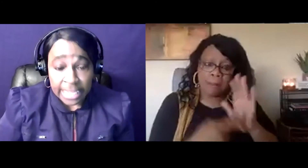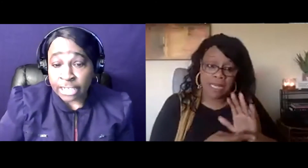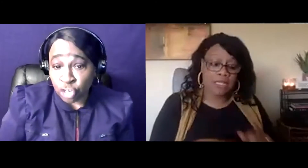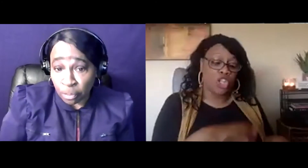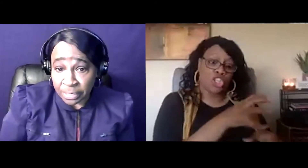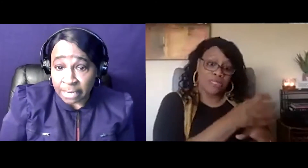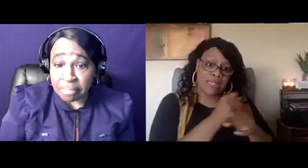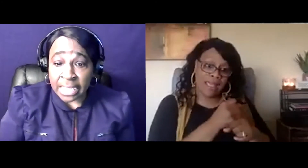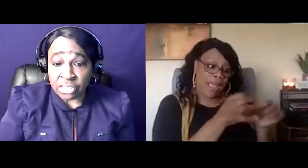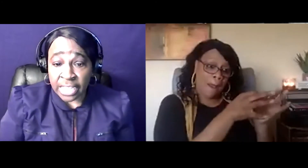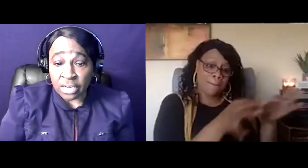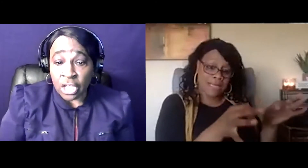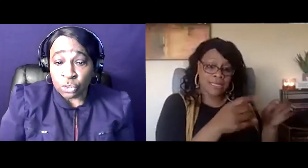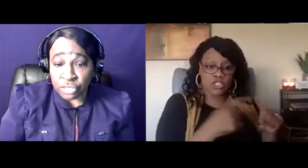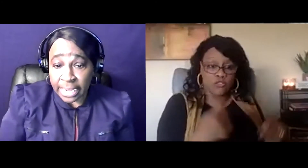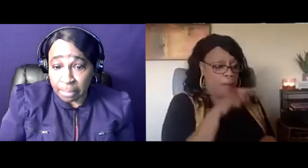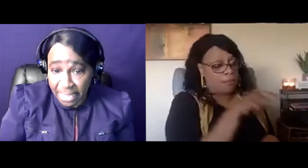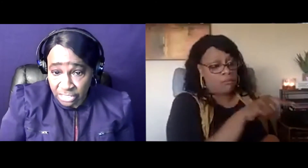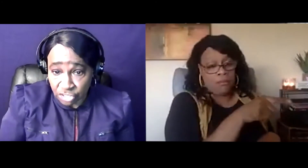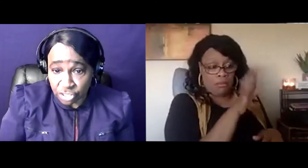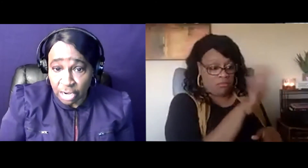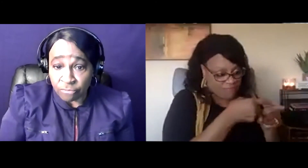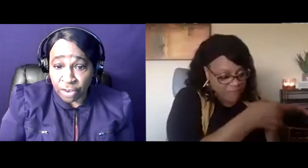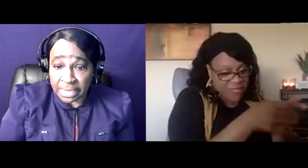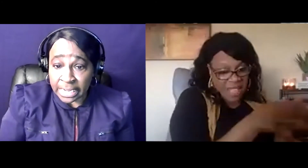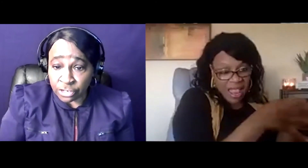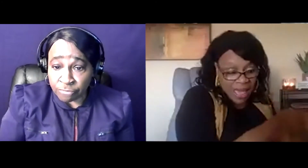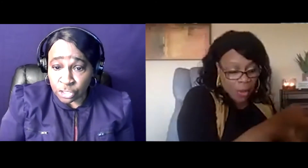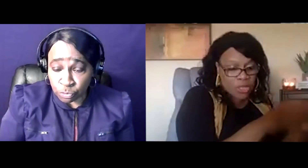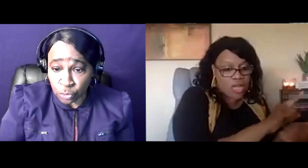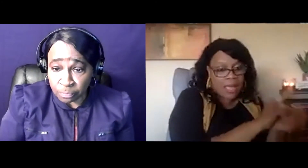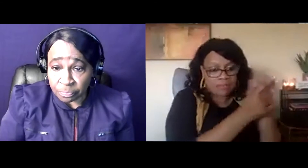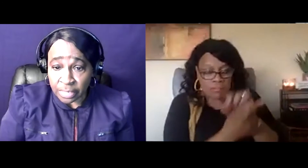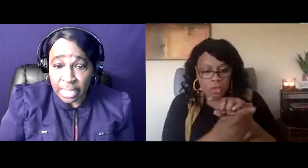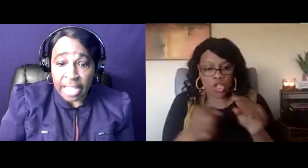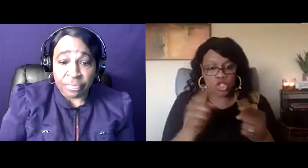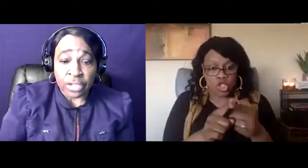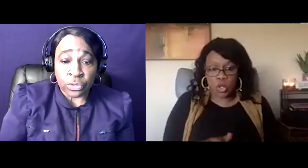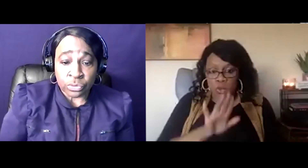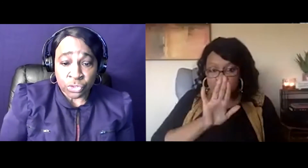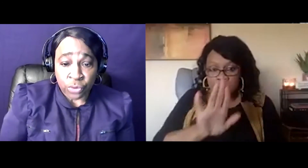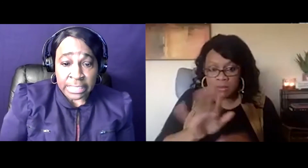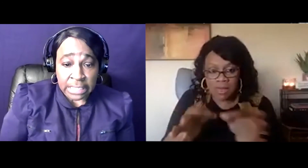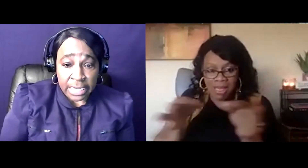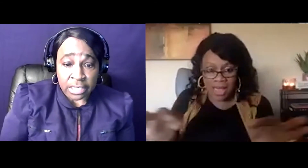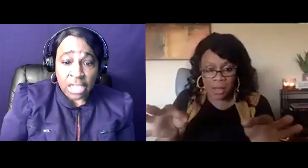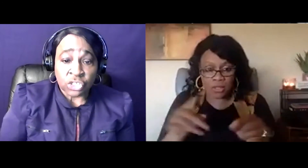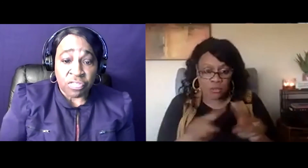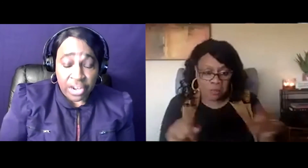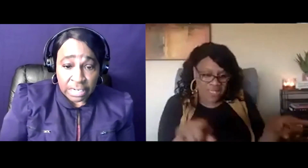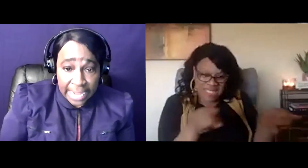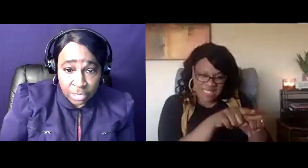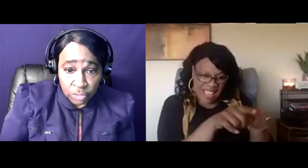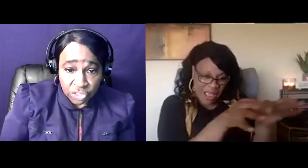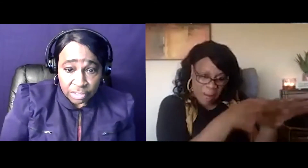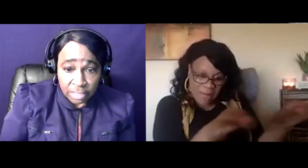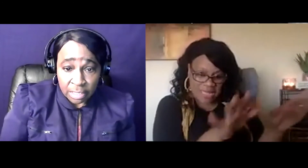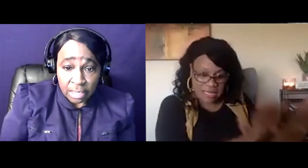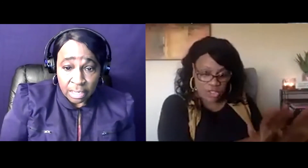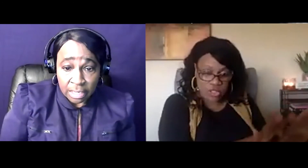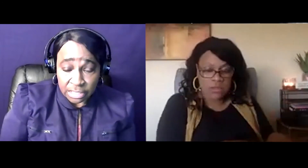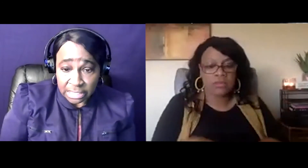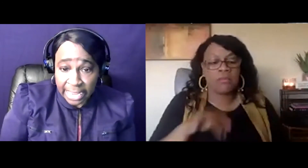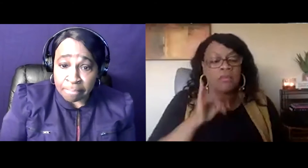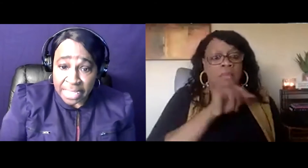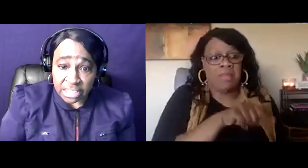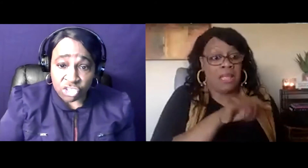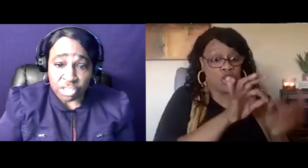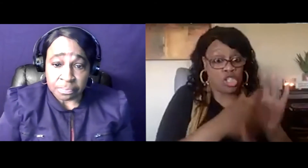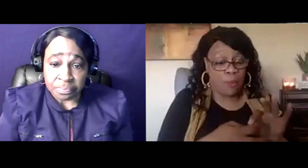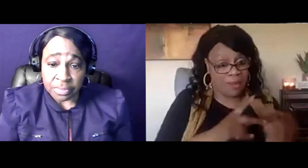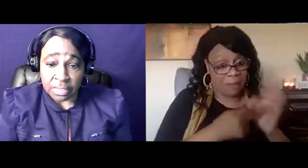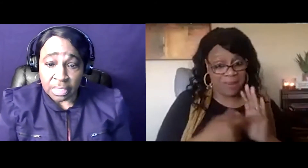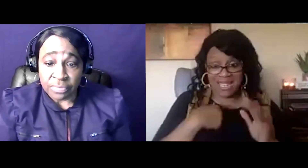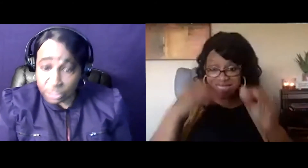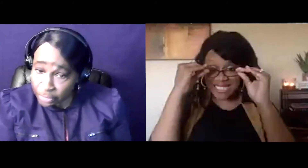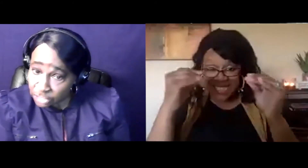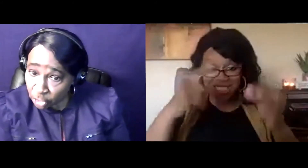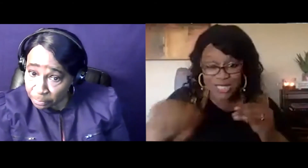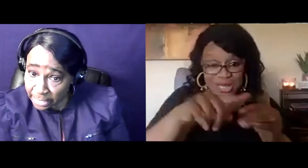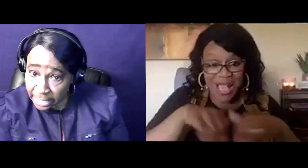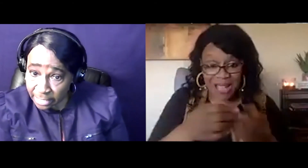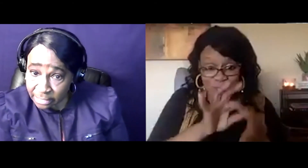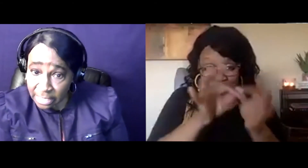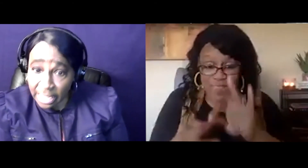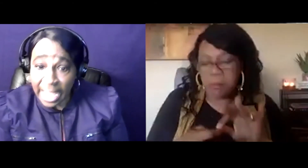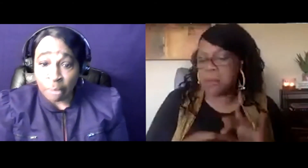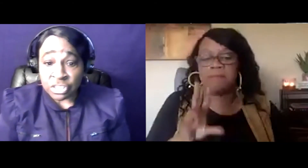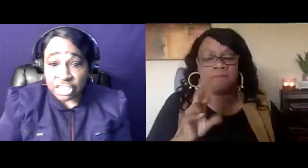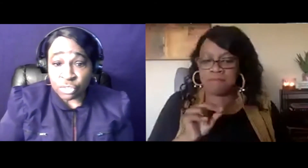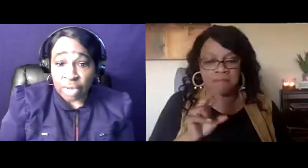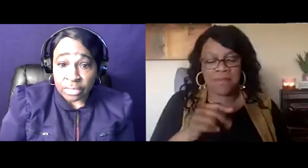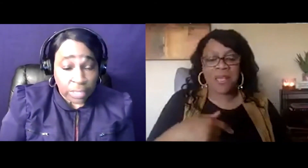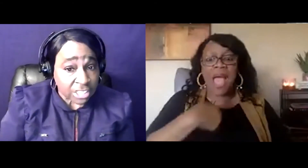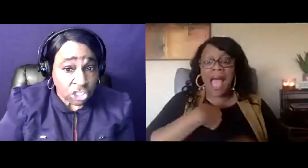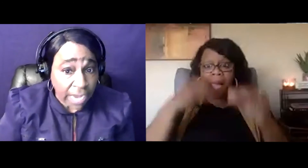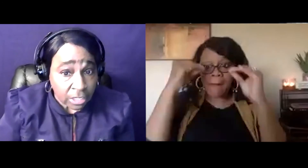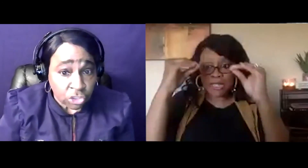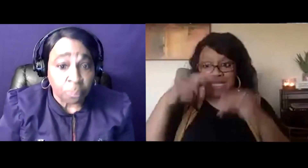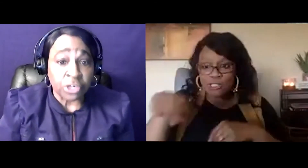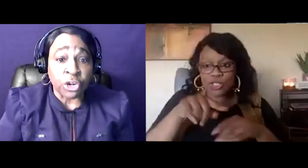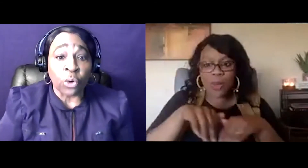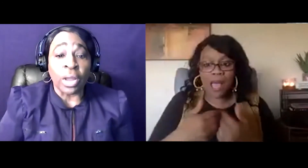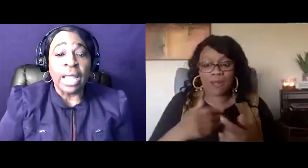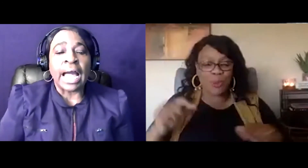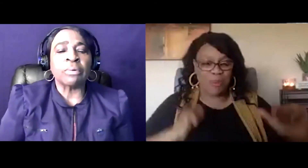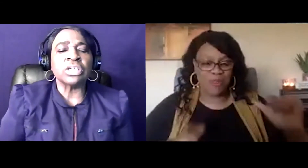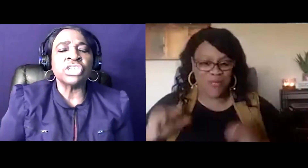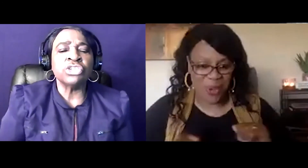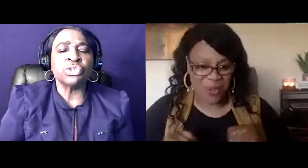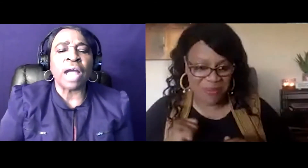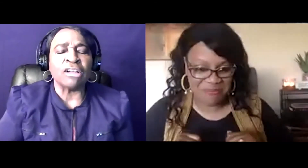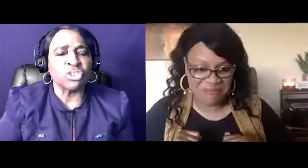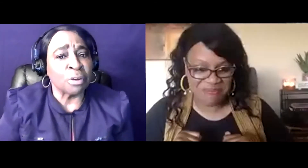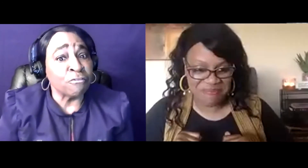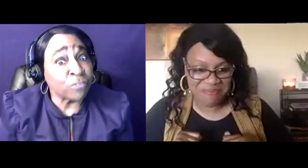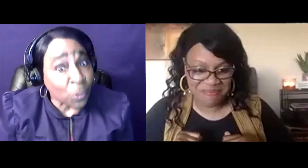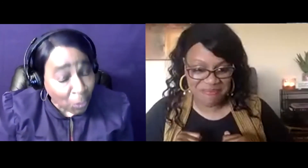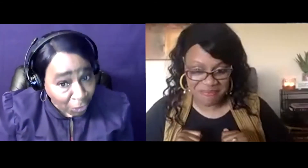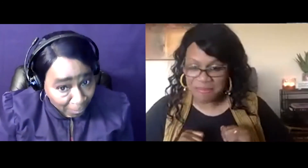Interpreting means that you take a message from an individual and then you translate it to their language. It's the same message. That's what interpreting is. I would teach you--will I teach you how to interpret? No, I'm going to teach you how to perform.